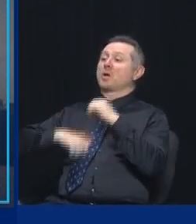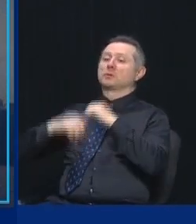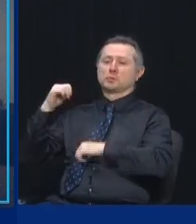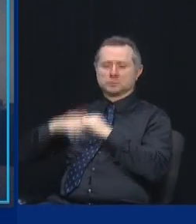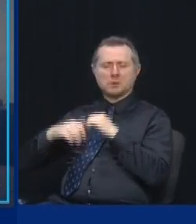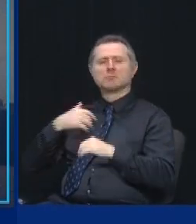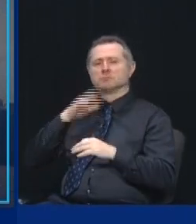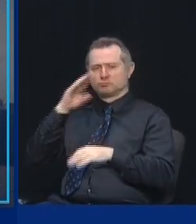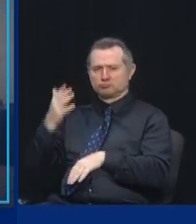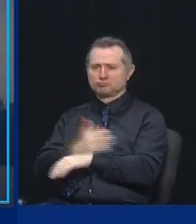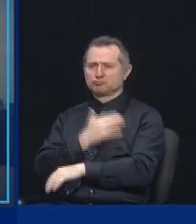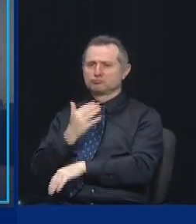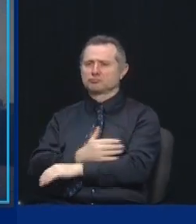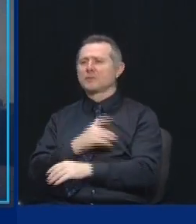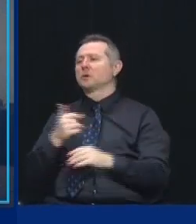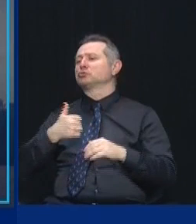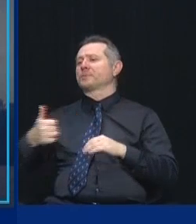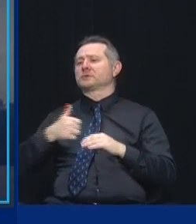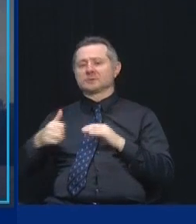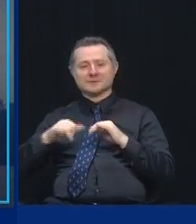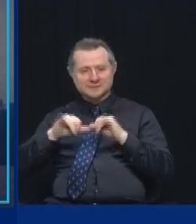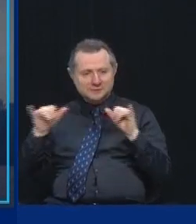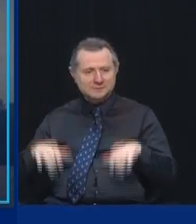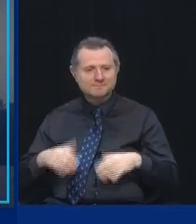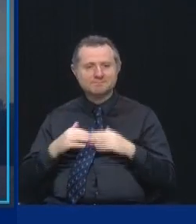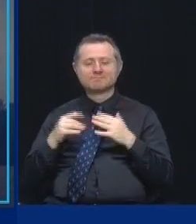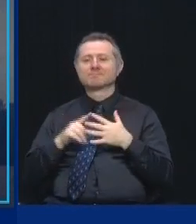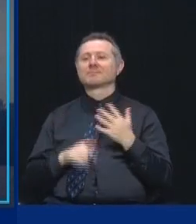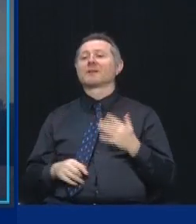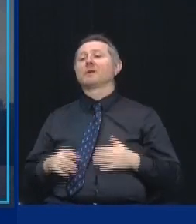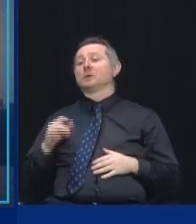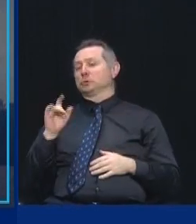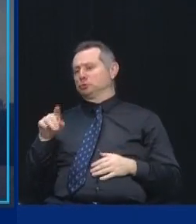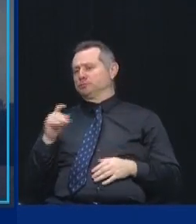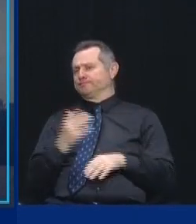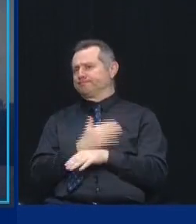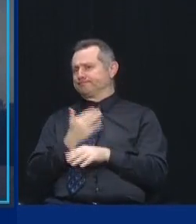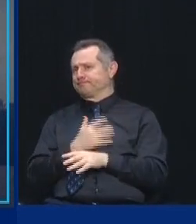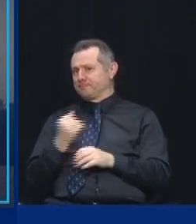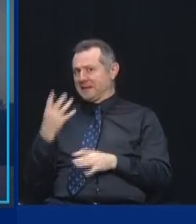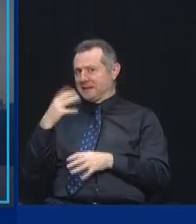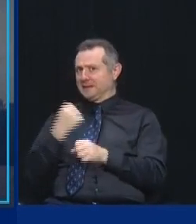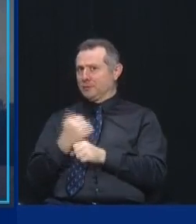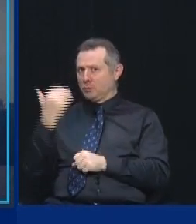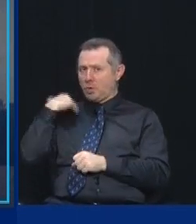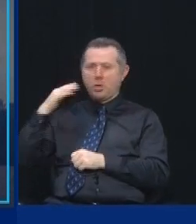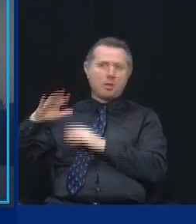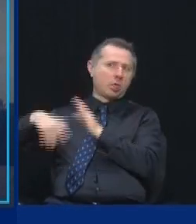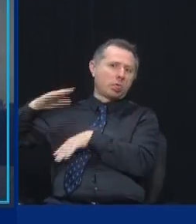REPEAL IT. THAT WAS A MAJOR TAX CUT FOR NEW YORKERS. WE'RE GOING TO REBUILD OUR INFRASTRUCTURE.